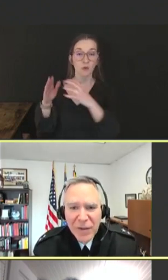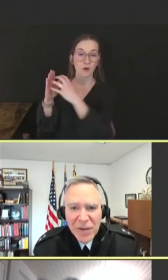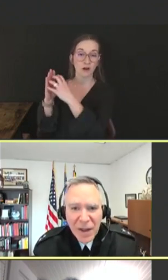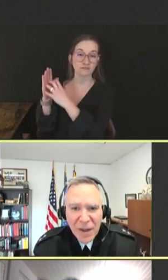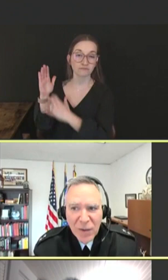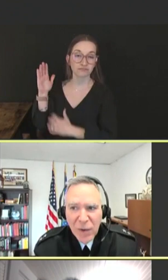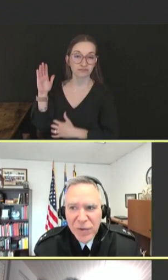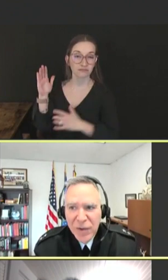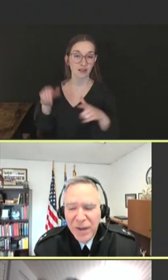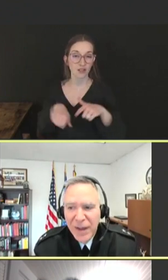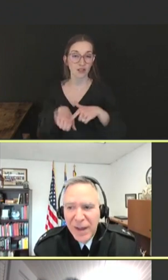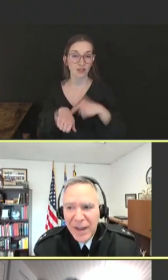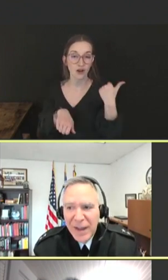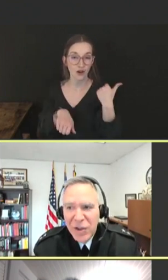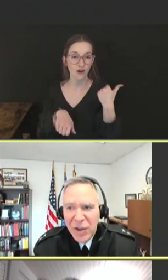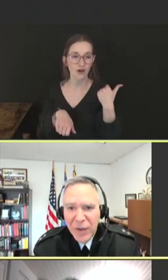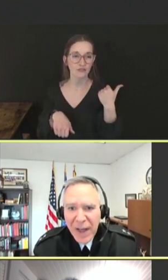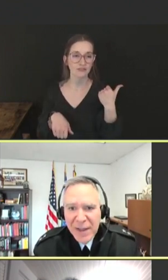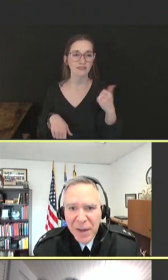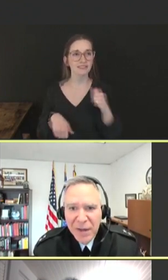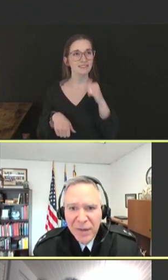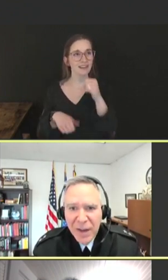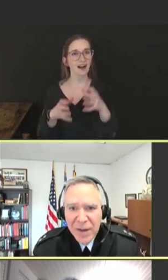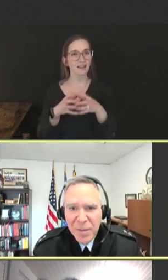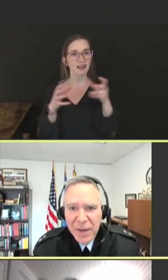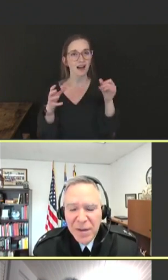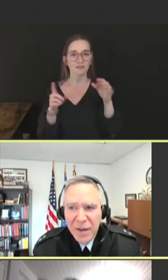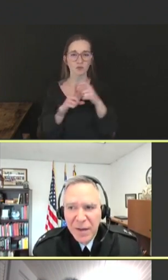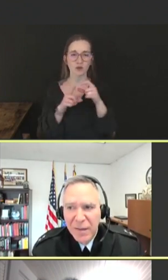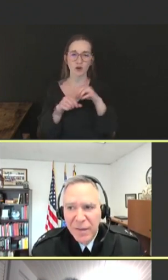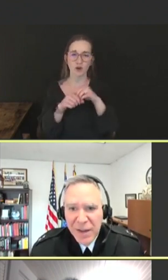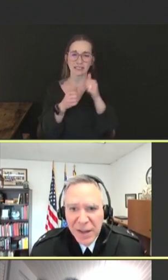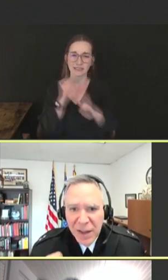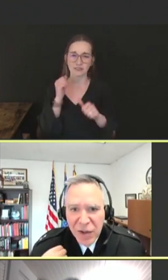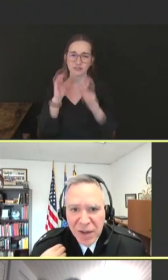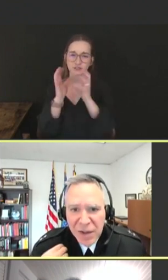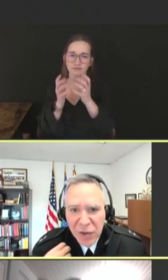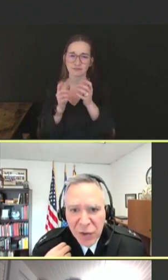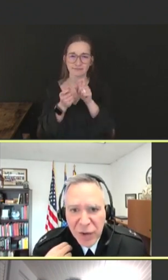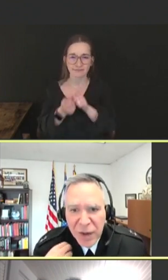There are not a lot of words on each different aspect of things, but vaccination is included,